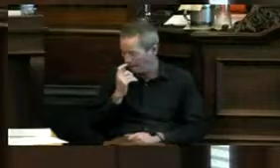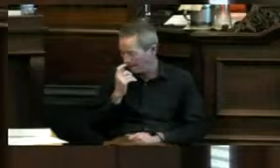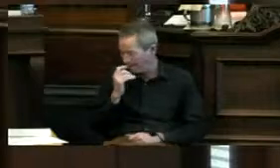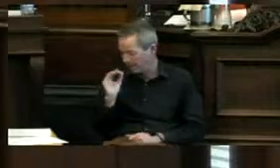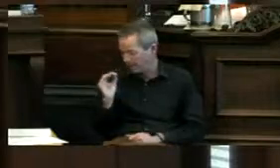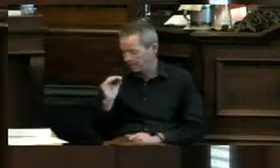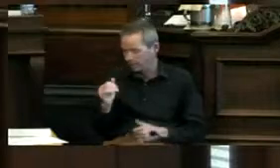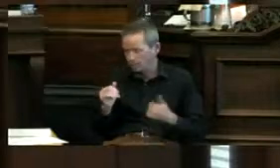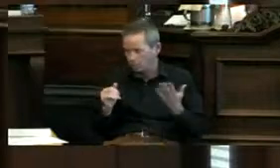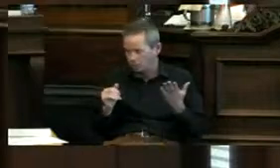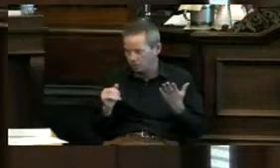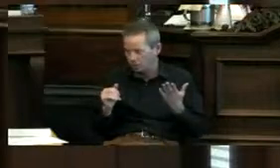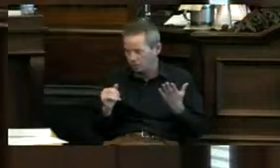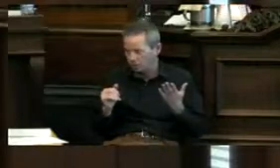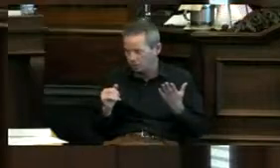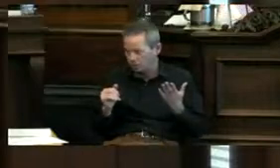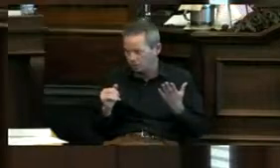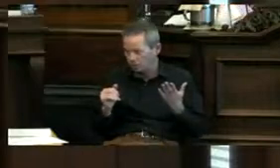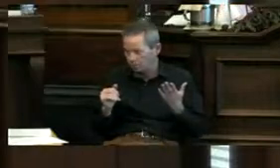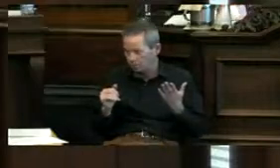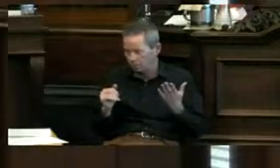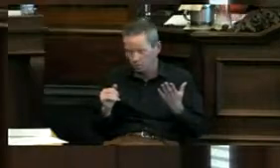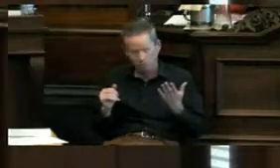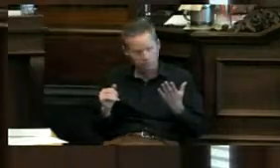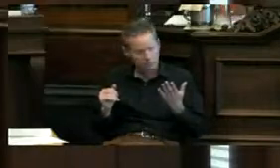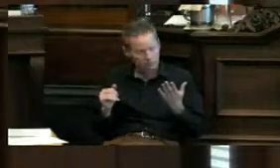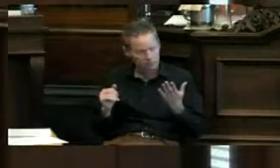program. Any questions, comments